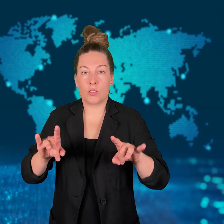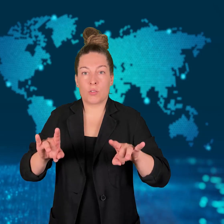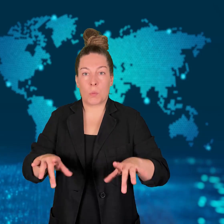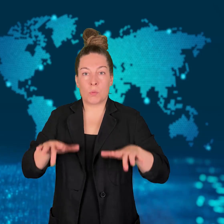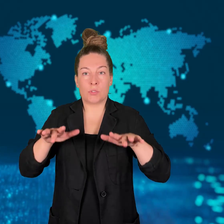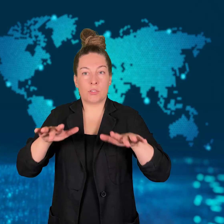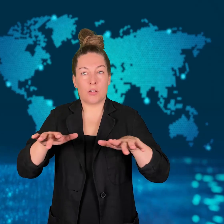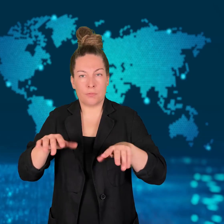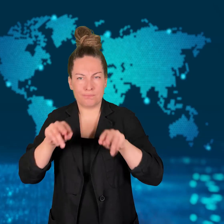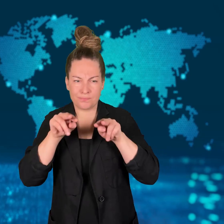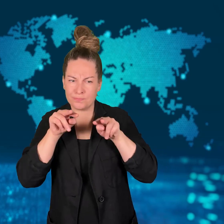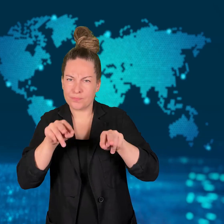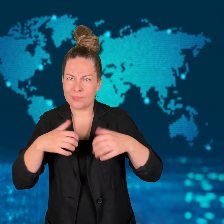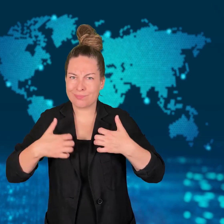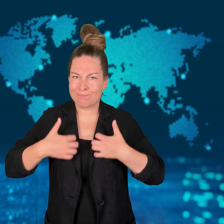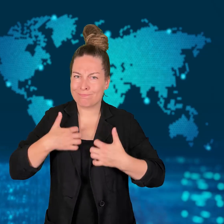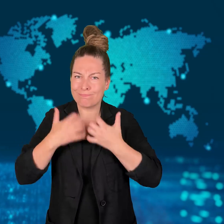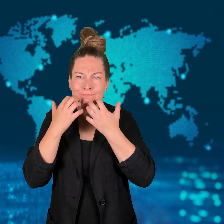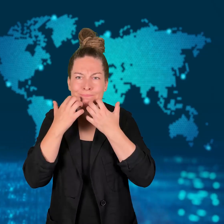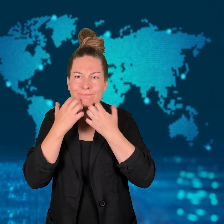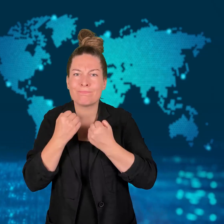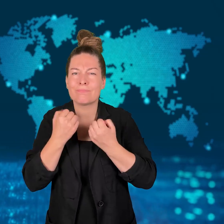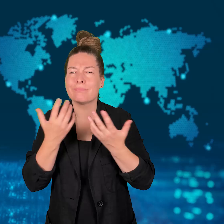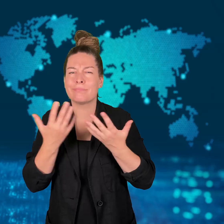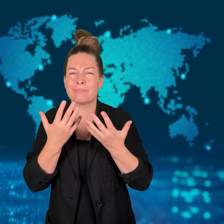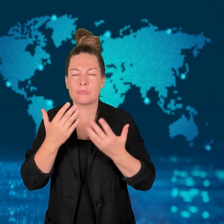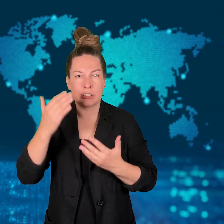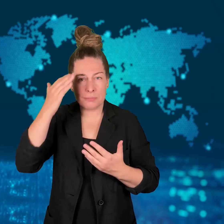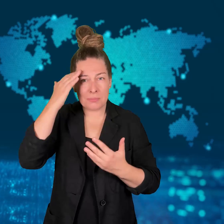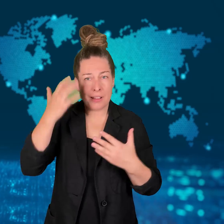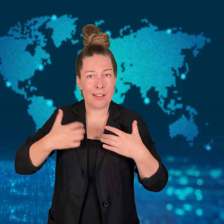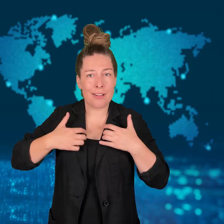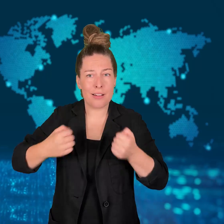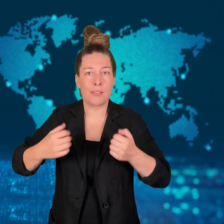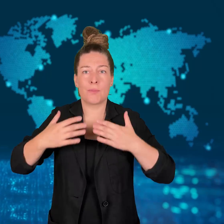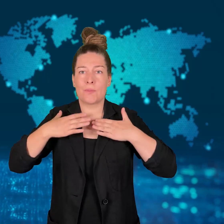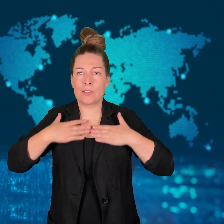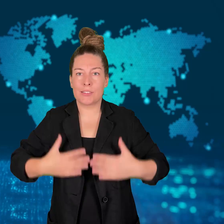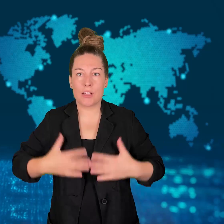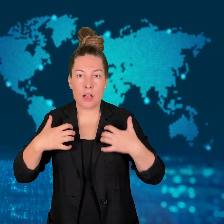[MONIKA]: Australia plans to set a minimum age limit for children to